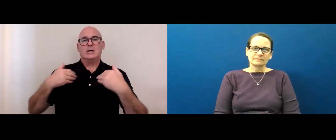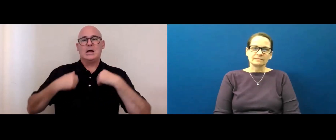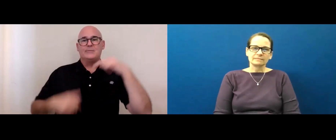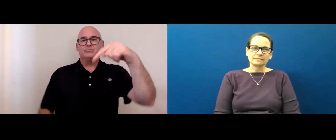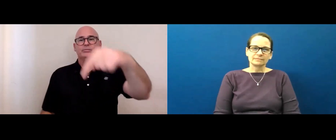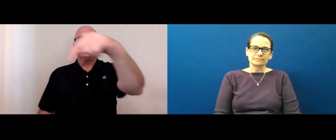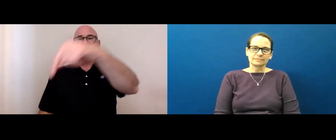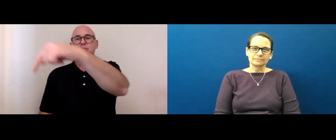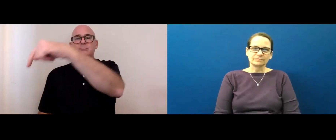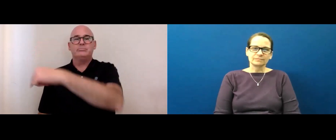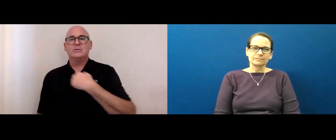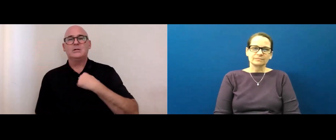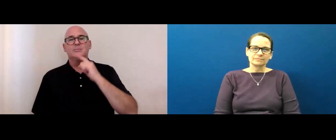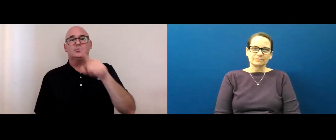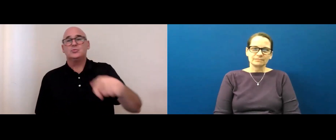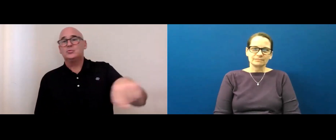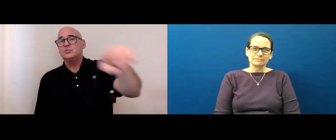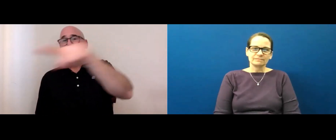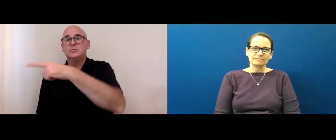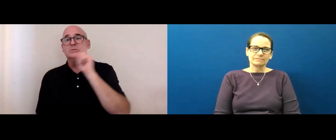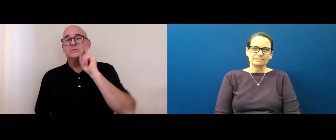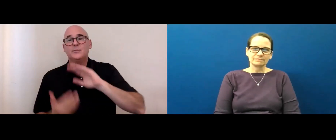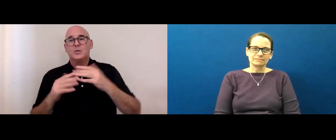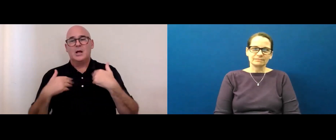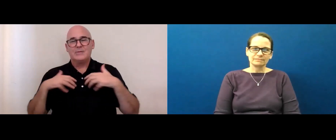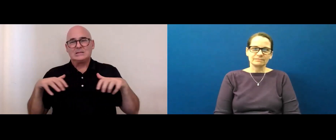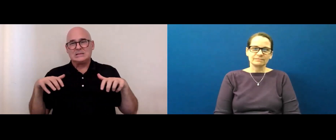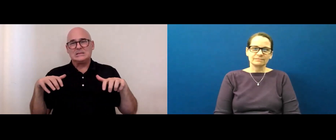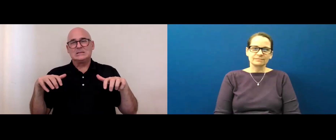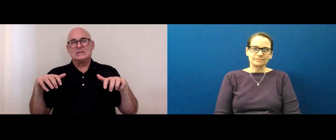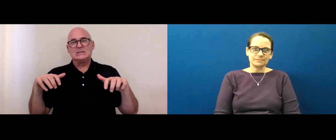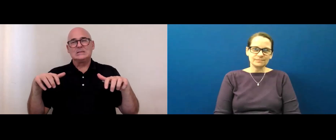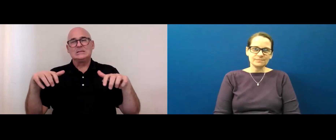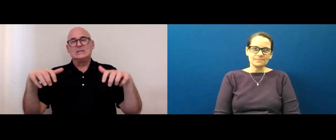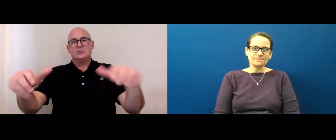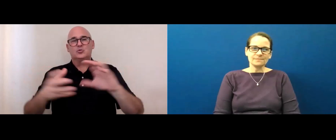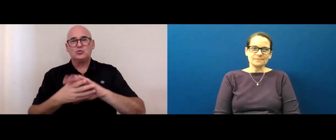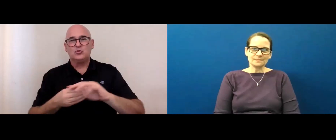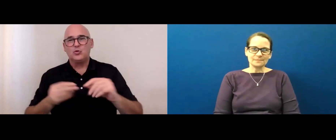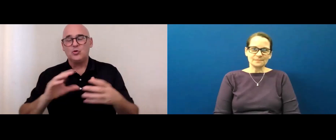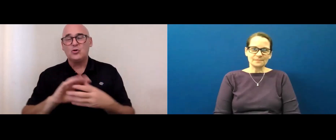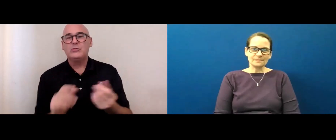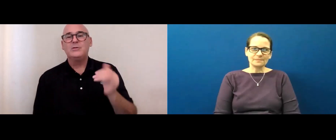so I had you have ASL stories for different things there are so many stories